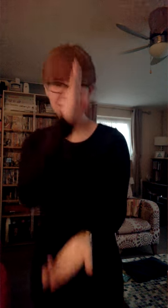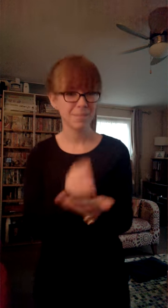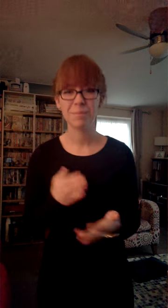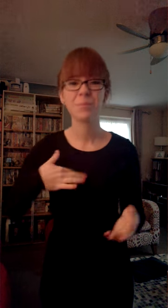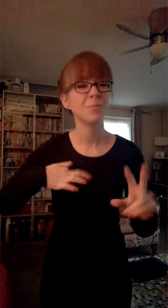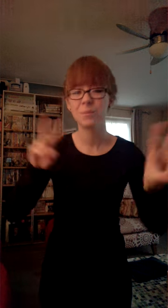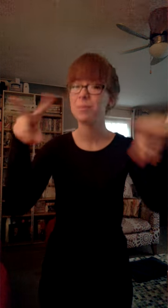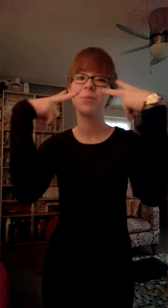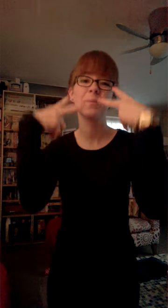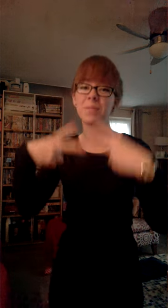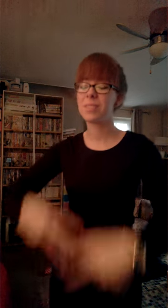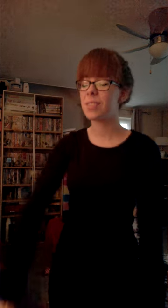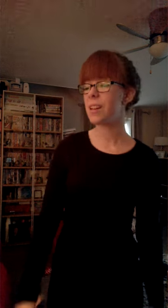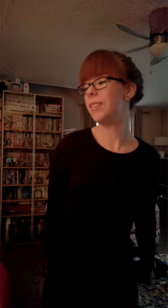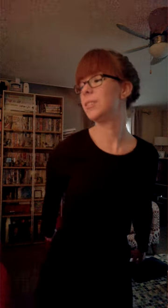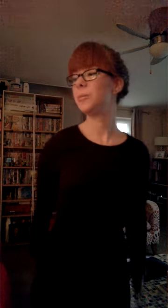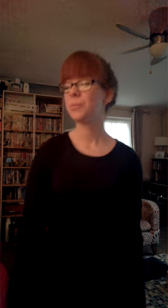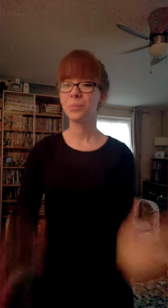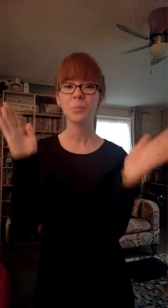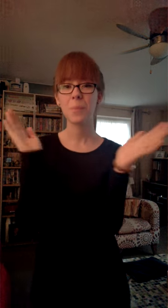Don't believe me just watch